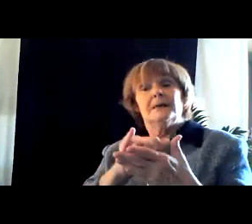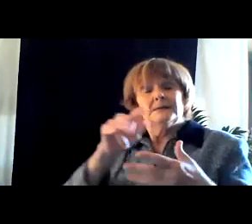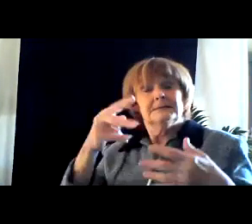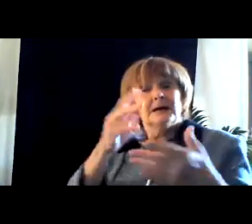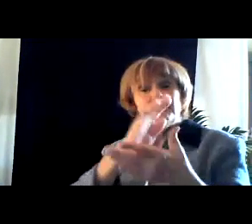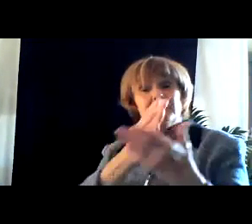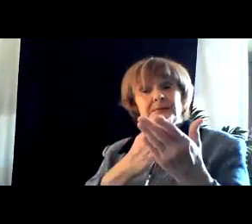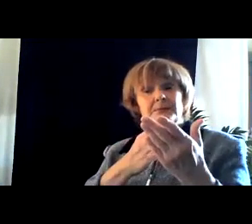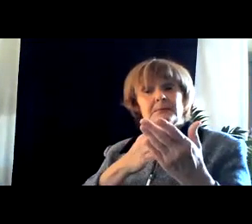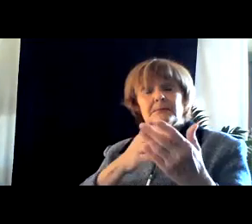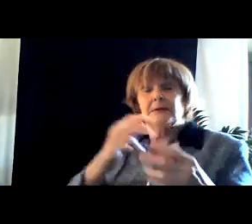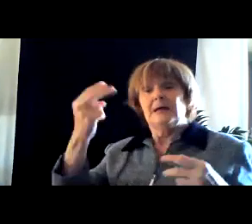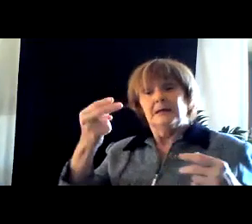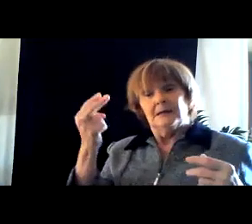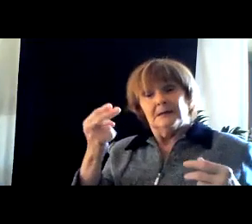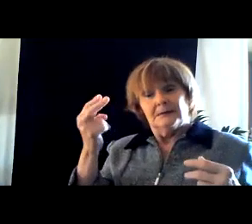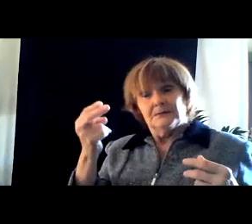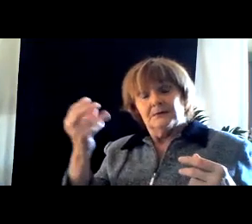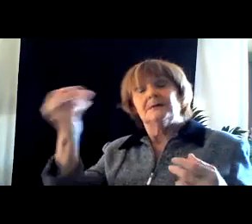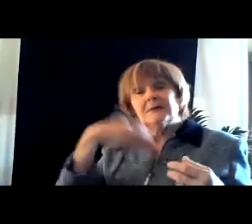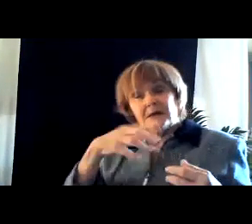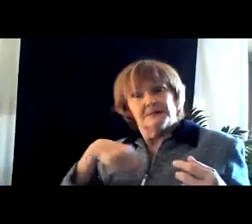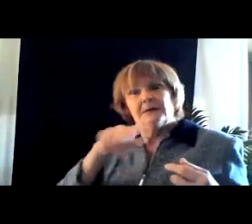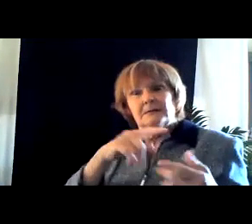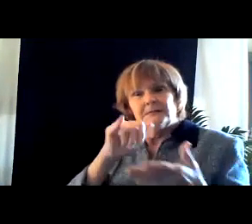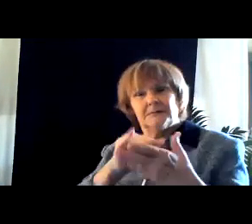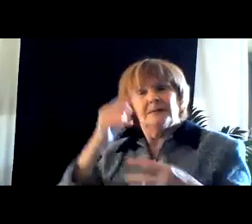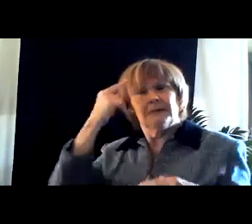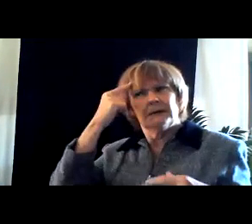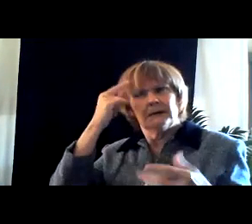History compels us to reflect, and learn, and document,